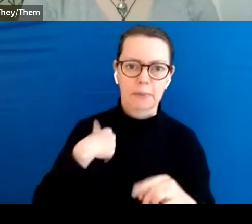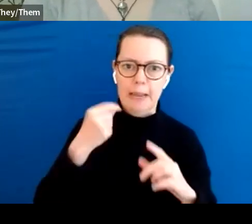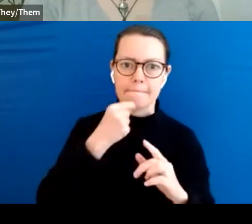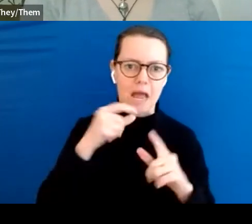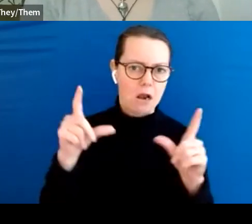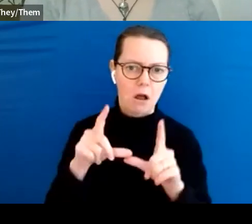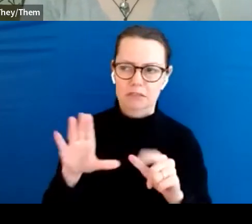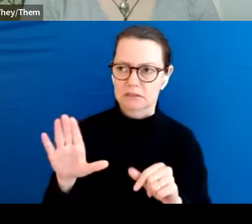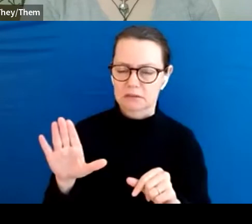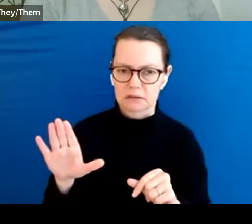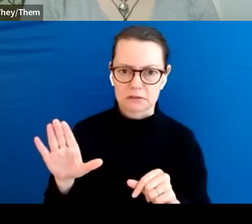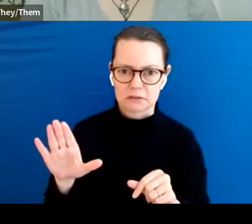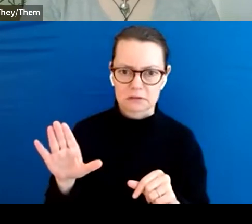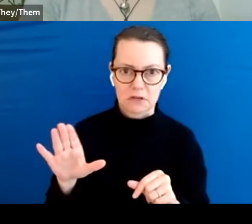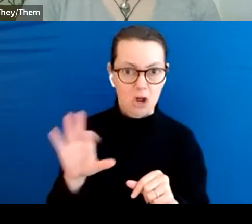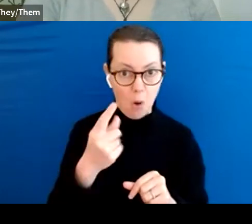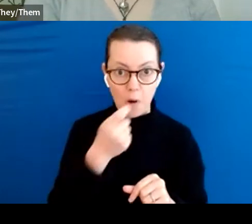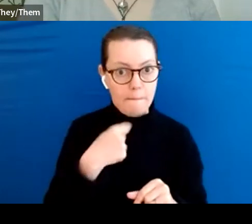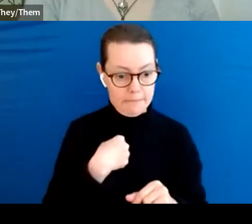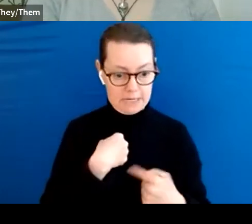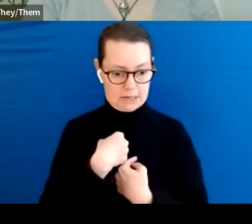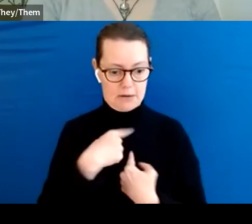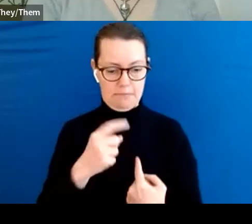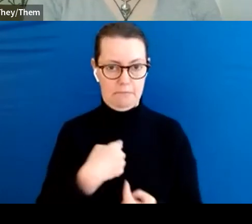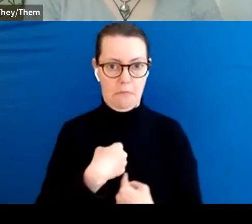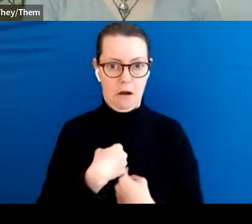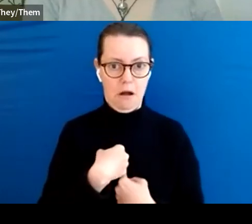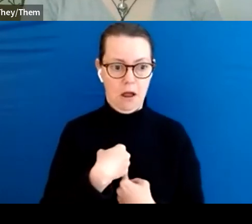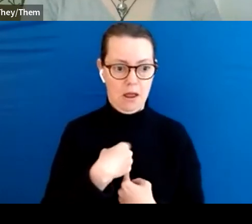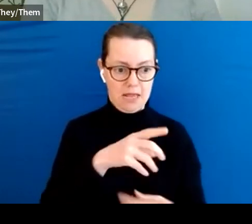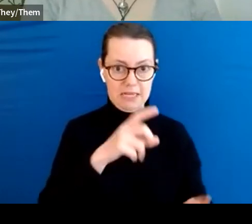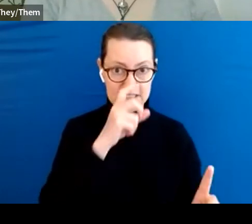Nobody asked me what I thought of that, or what I wanted. the fact was.